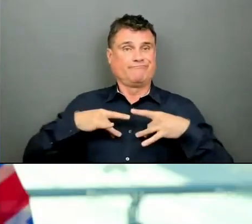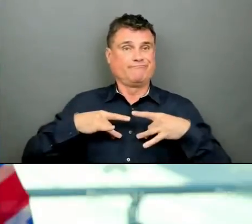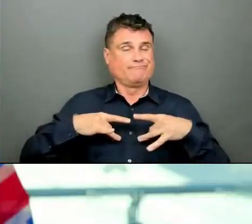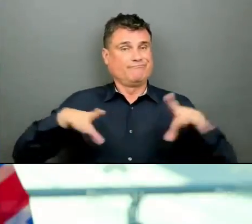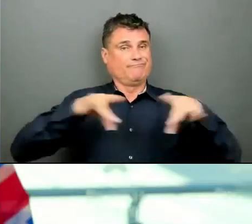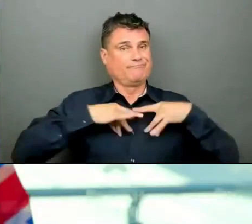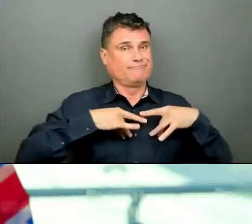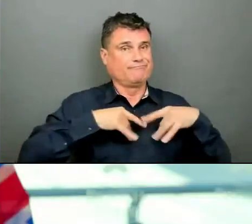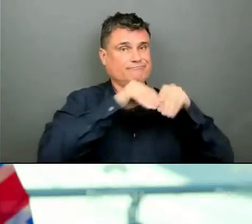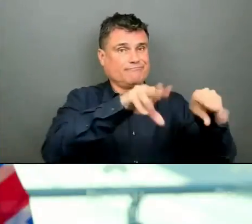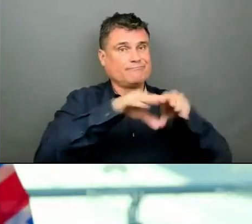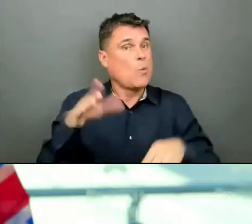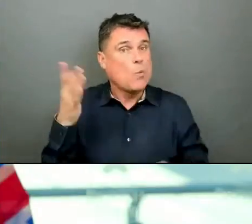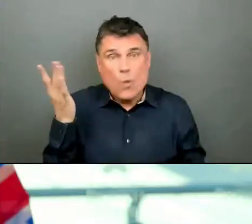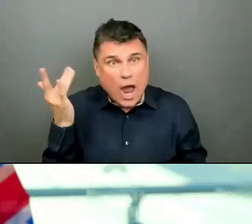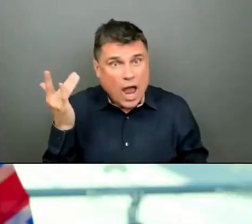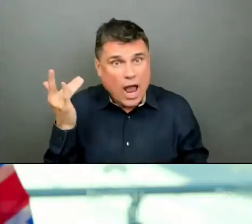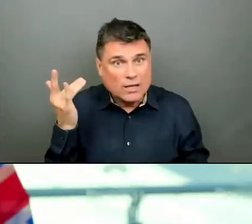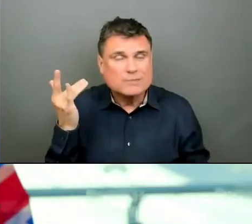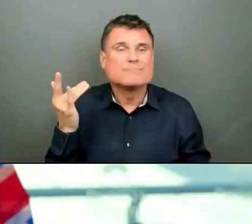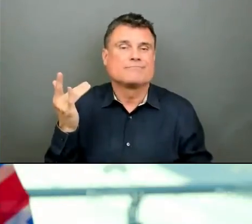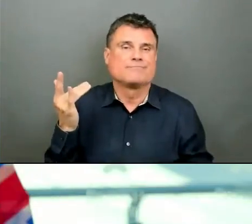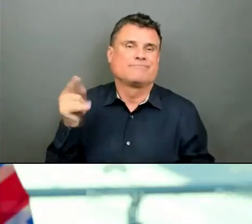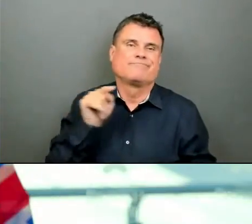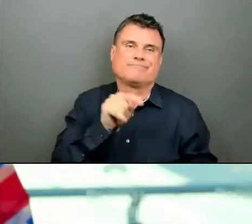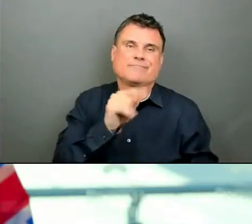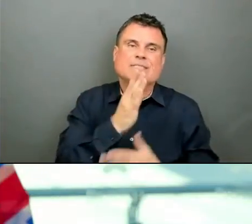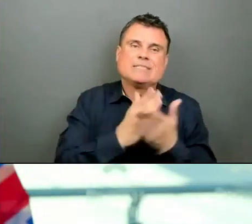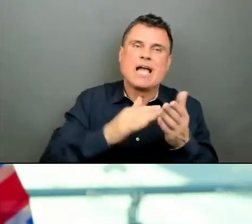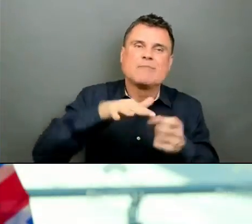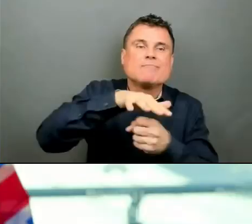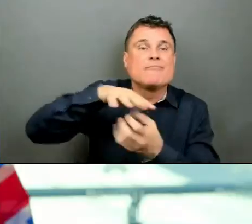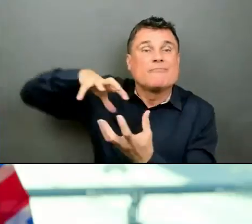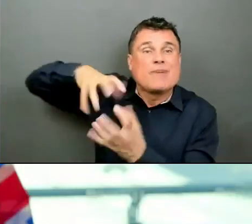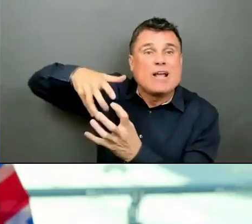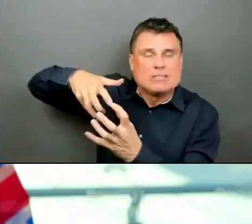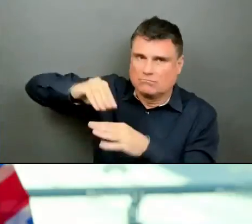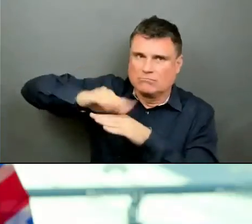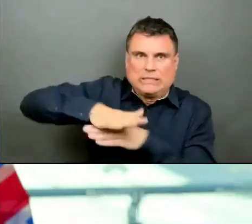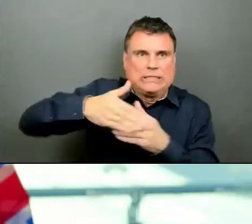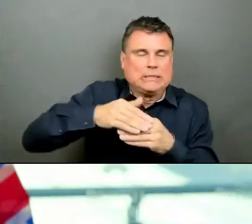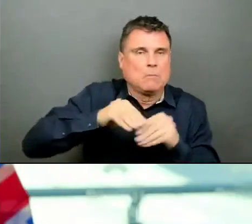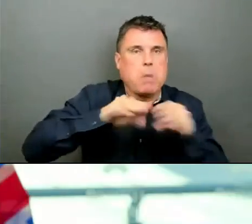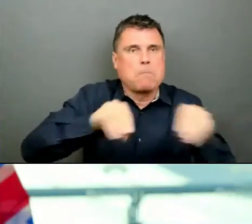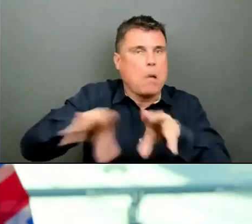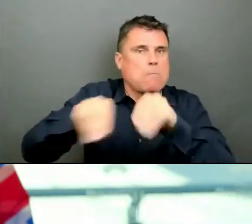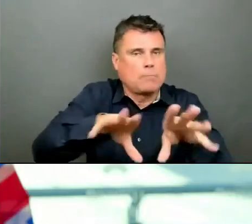trans missability of some of the strains that are circulating in B-C right